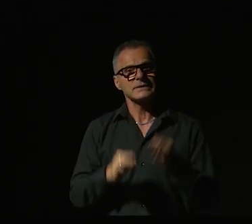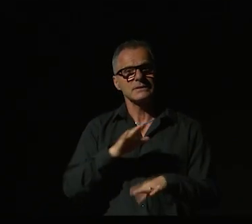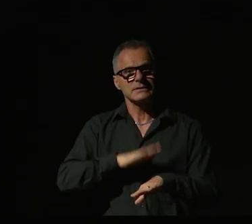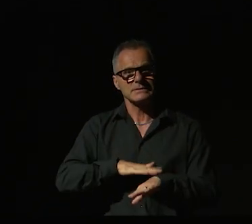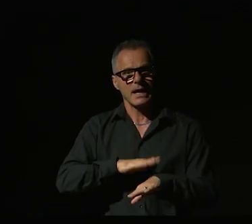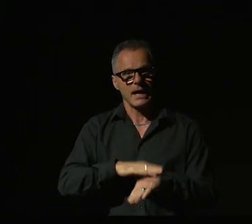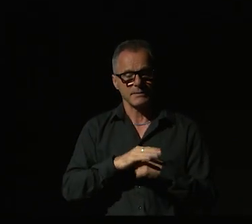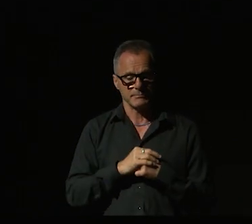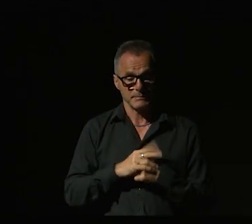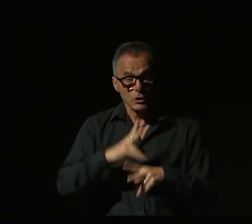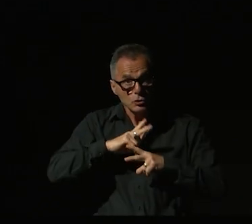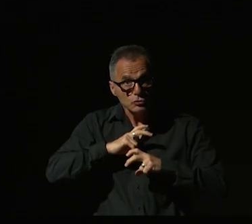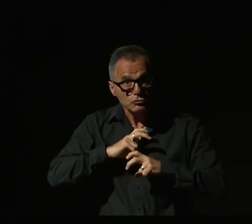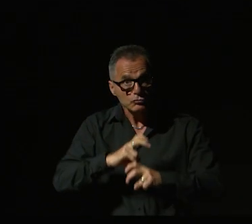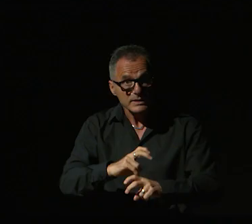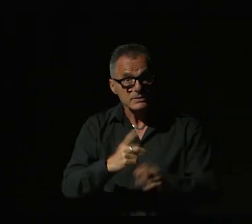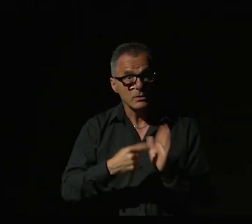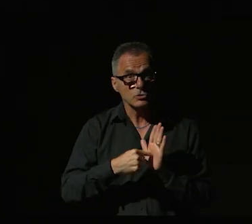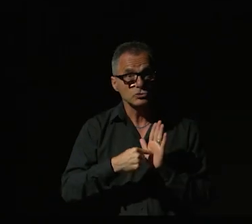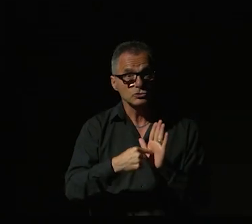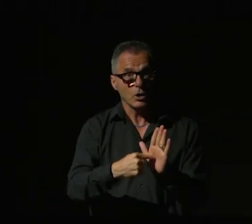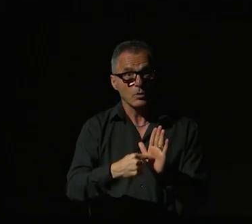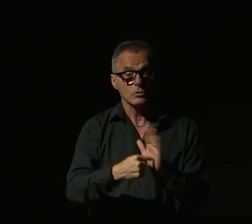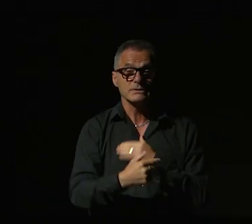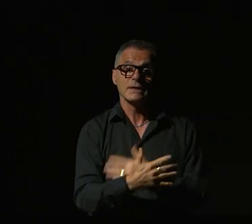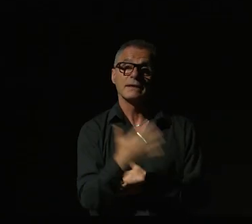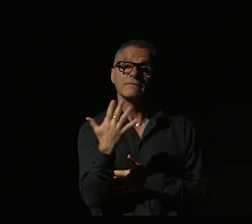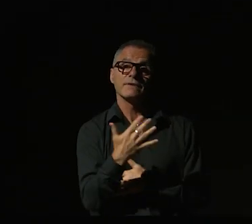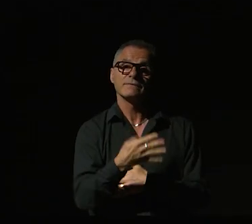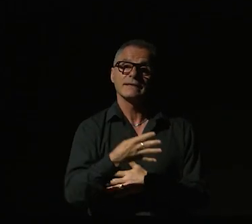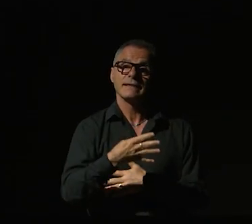Documentary evidence indicates that by 1595,